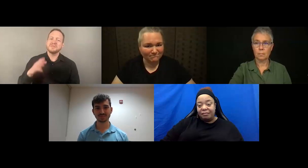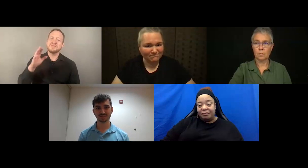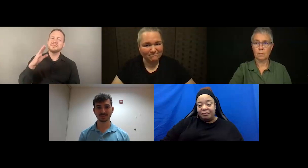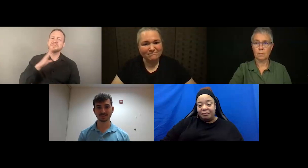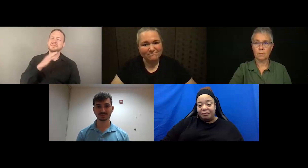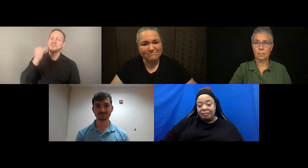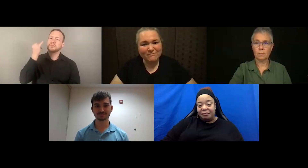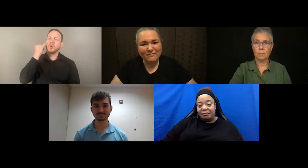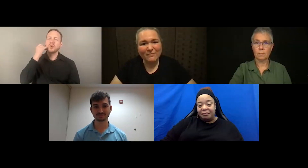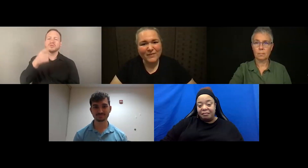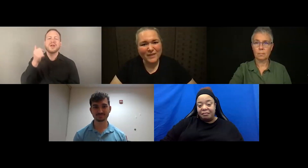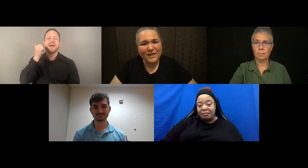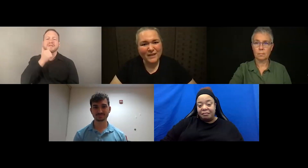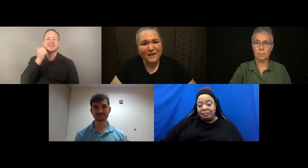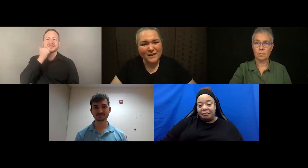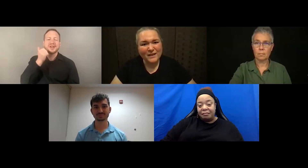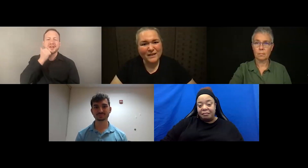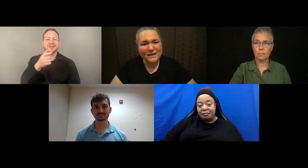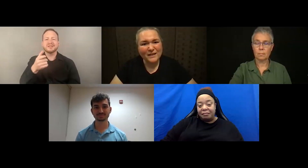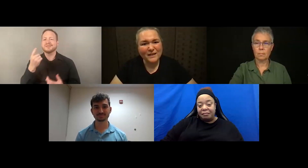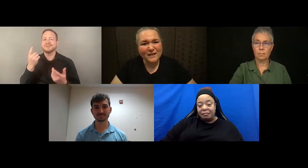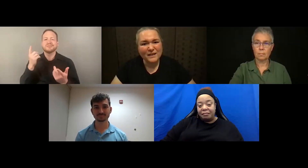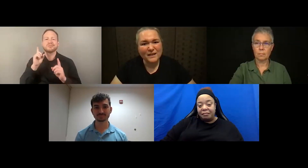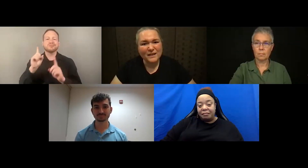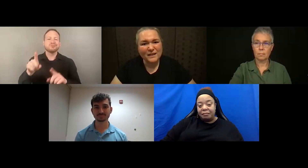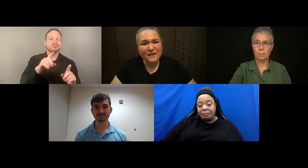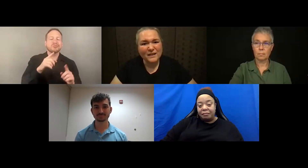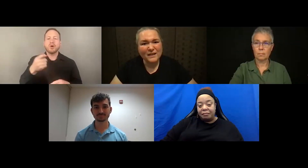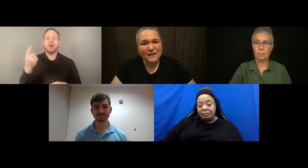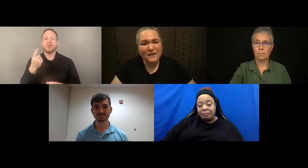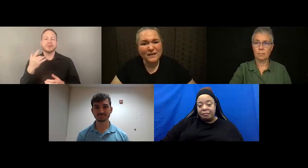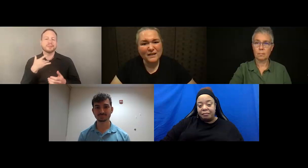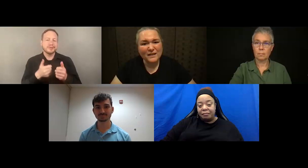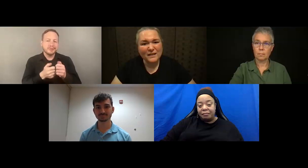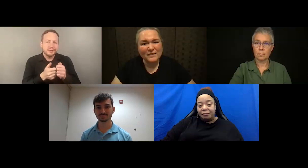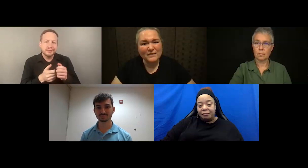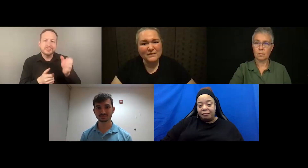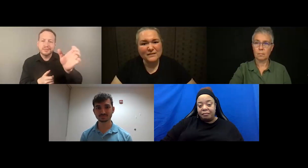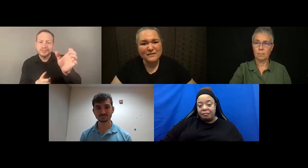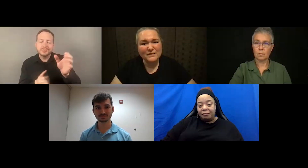Tim: So, think about your everyday life, where you go, where you have to use a pen and paper to communicate